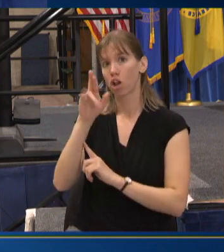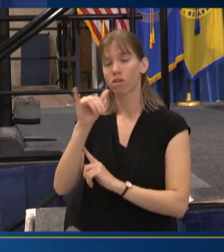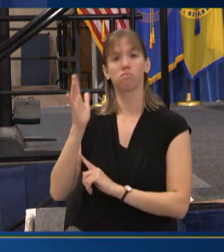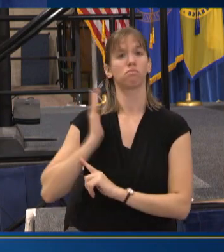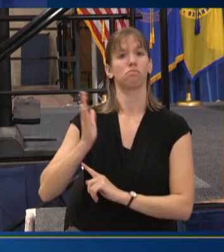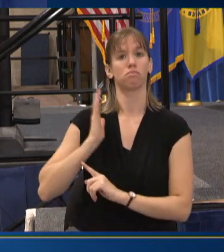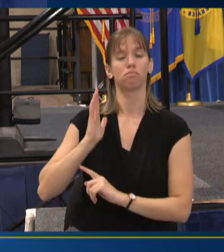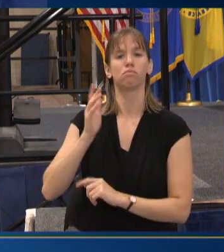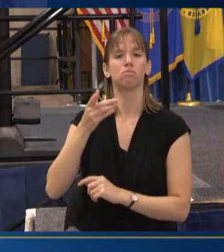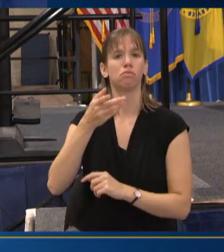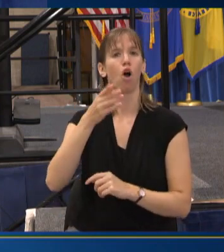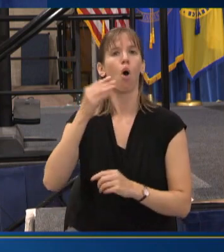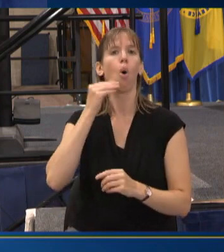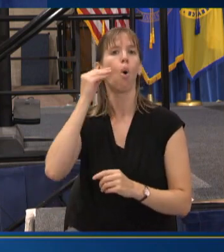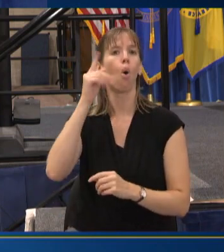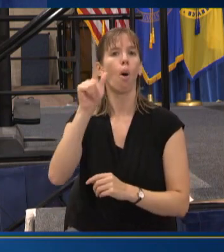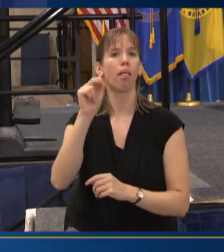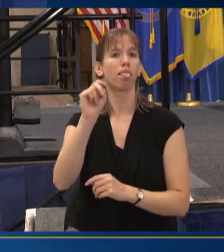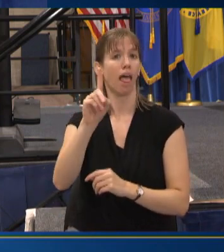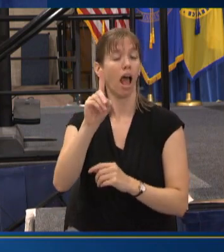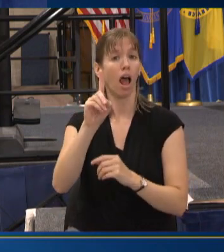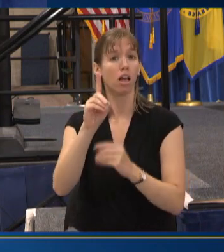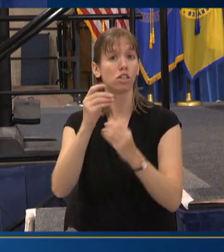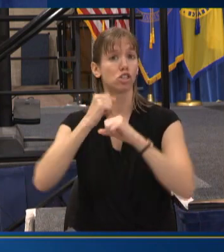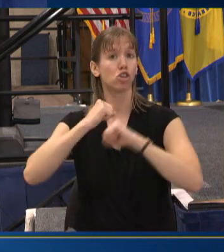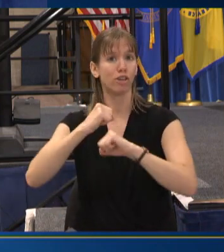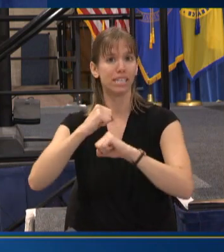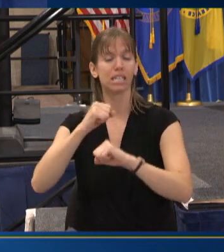Department of Homeland Security and as a designee to the White House Council on